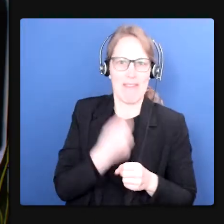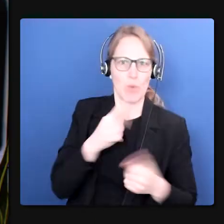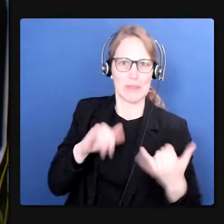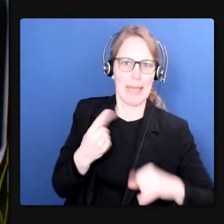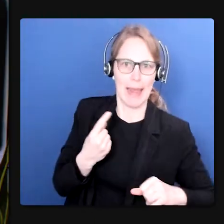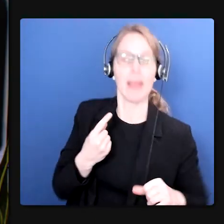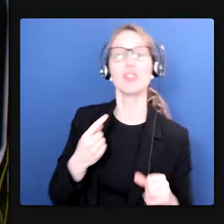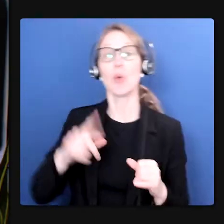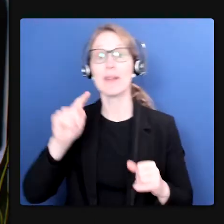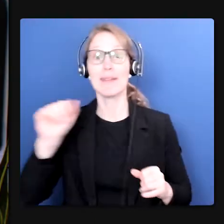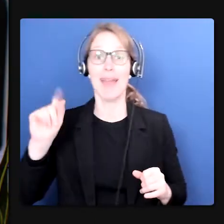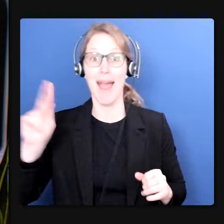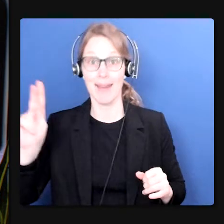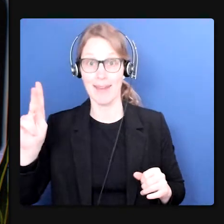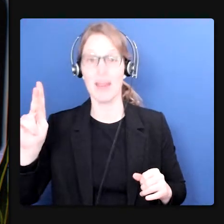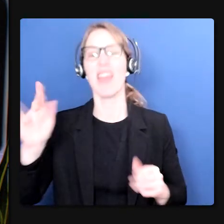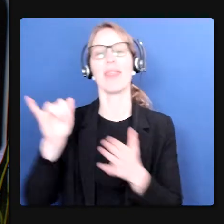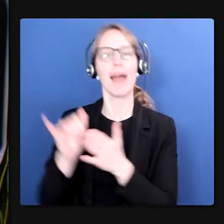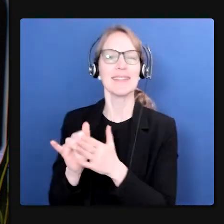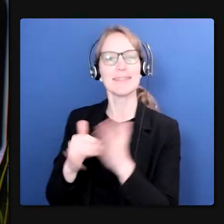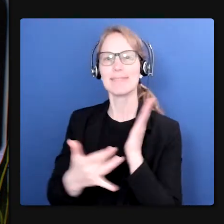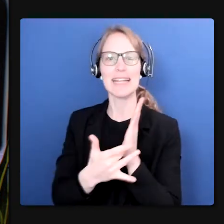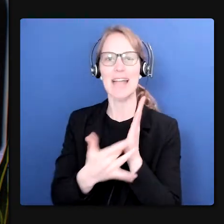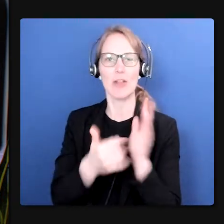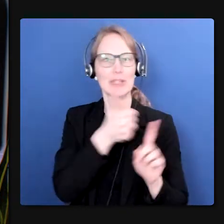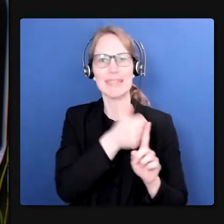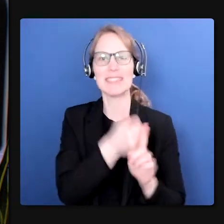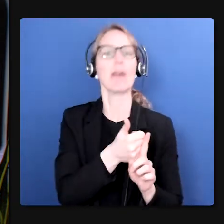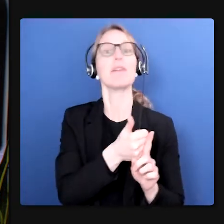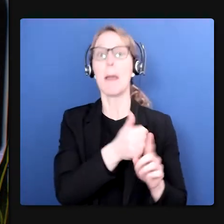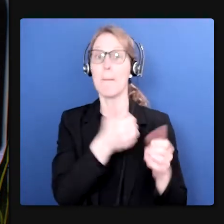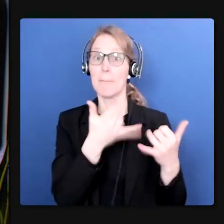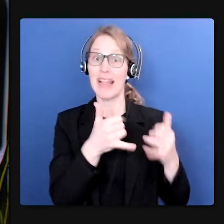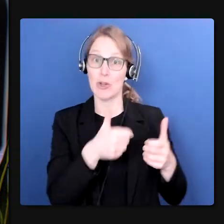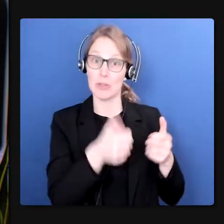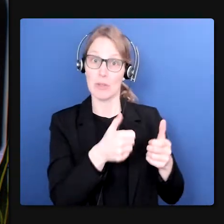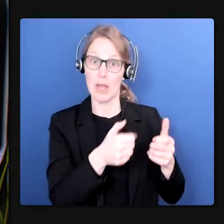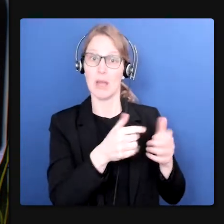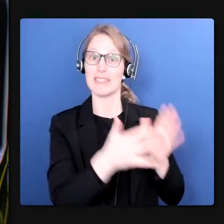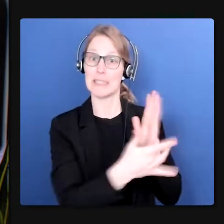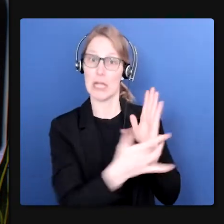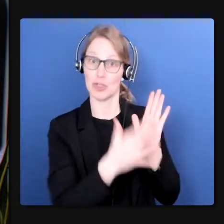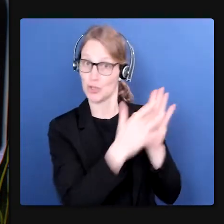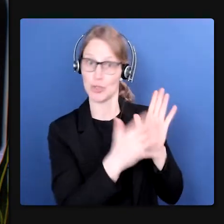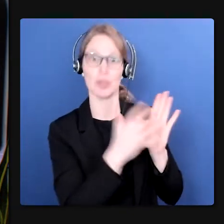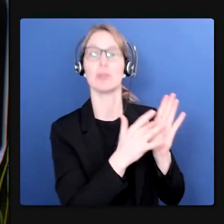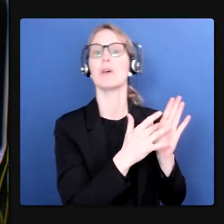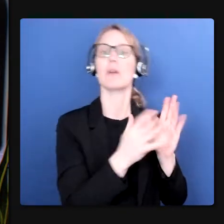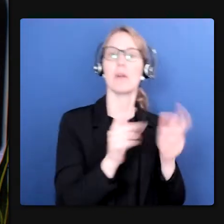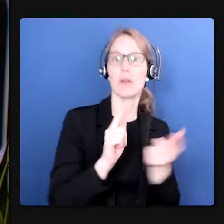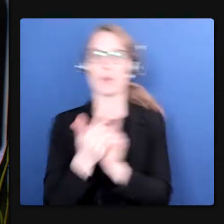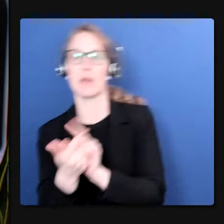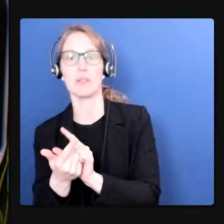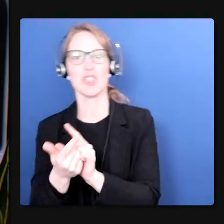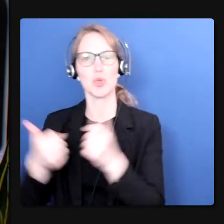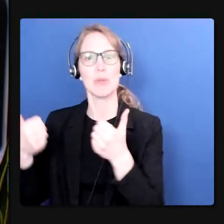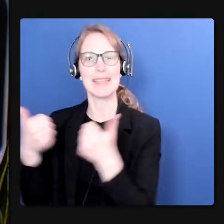The tack is basically at its core, is just a technology that converts player touch inputs, into game pen inputs for the game to process.